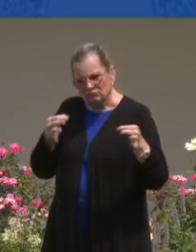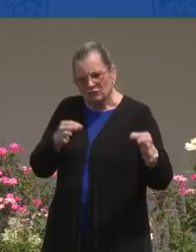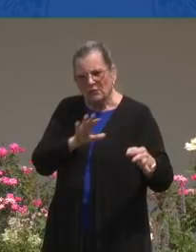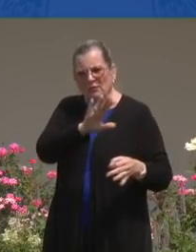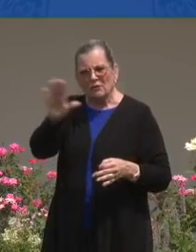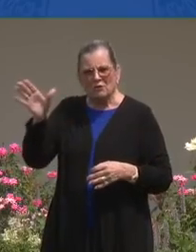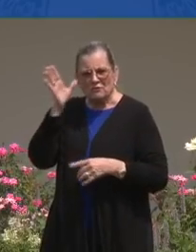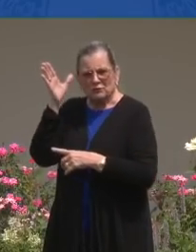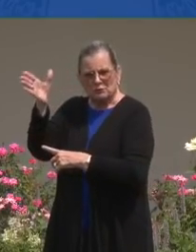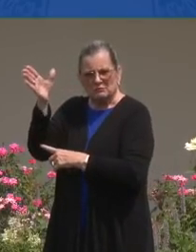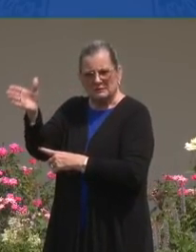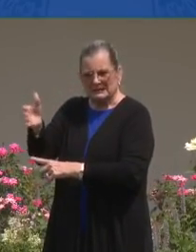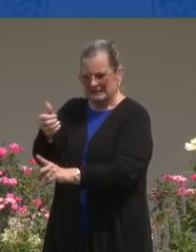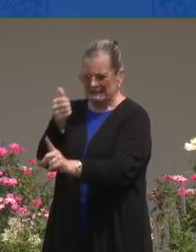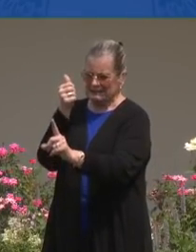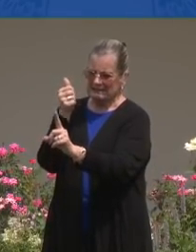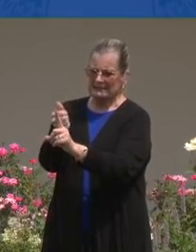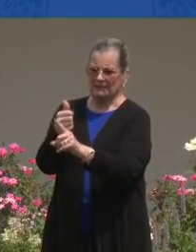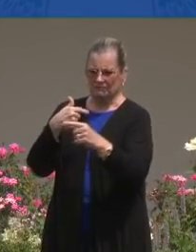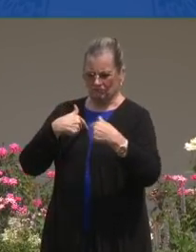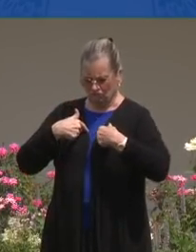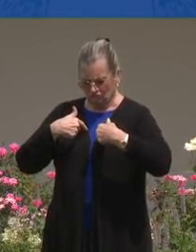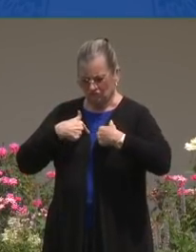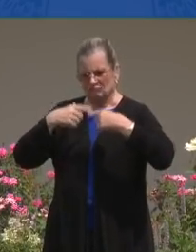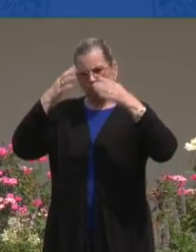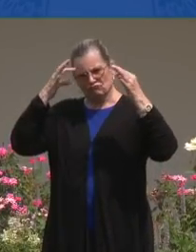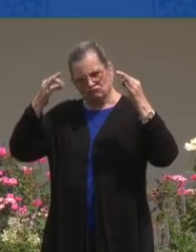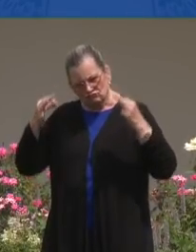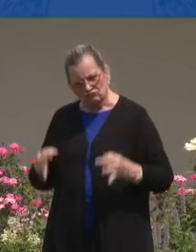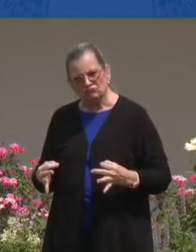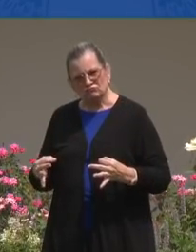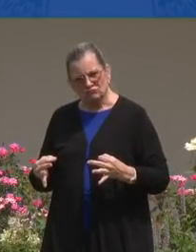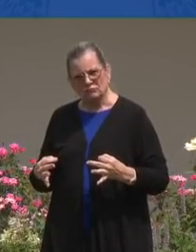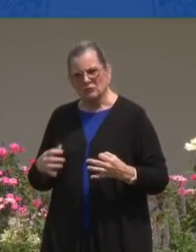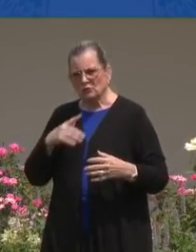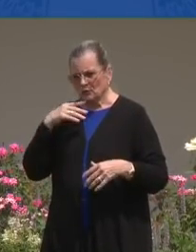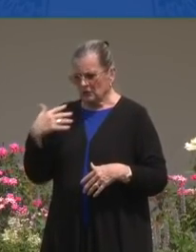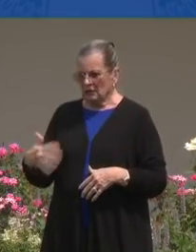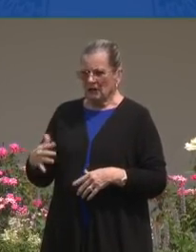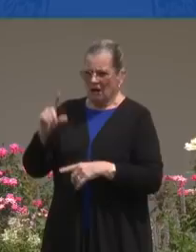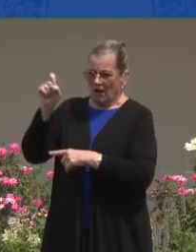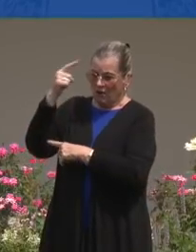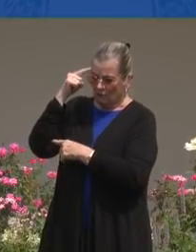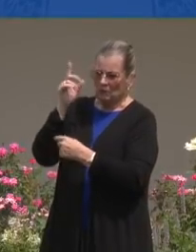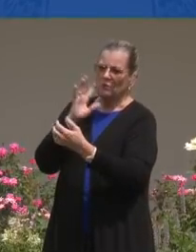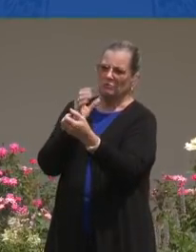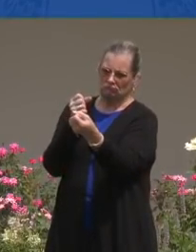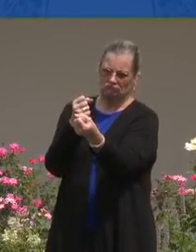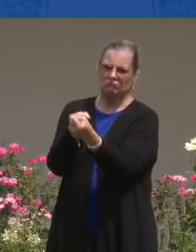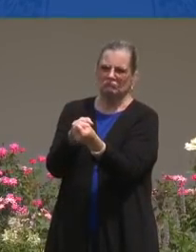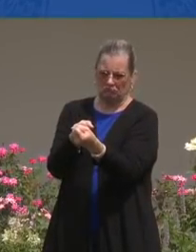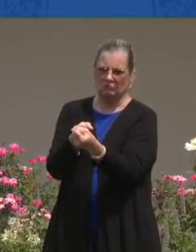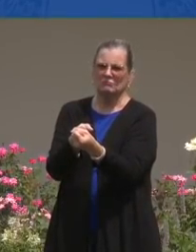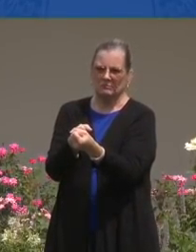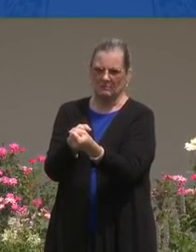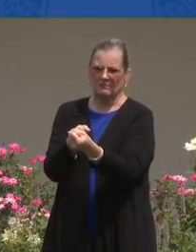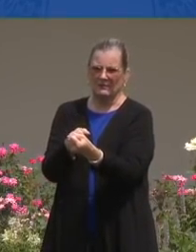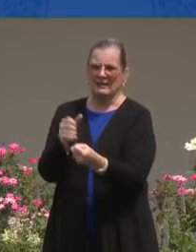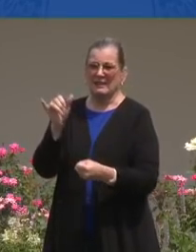which I believe the government must facilitate. That is the impact of the ADA,